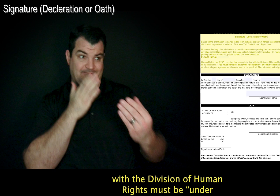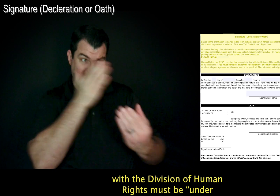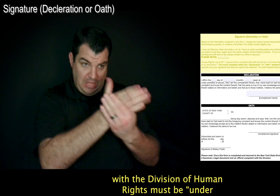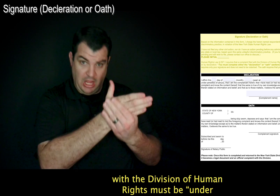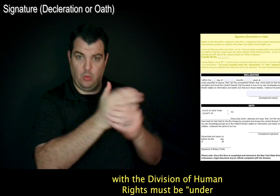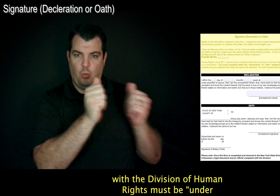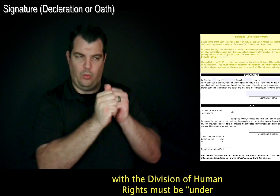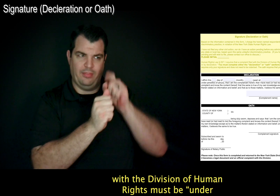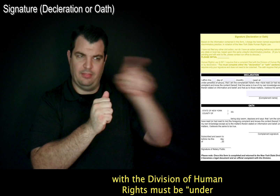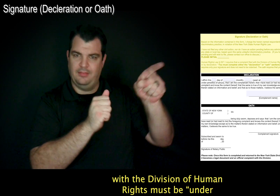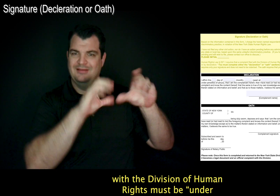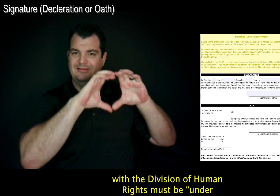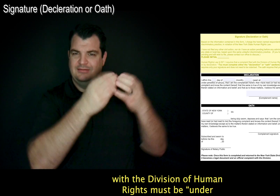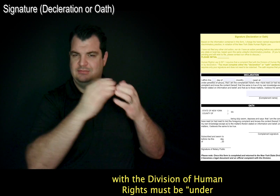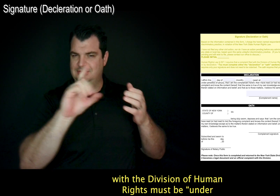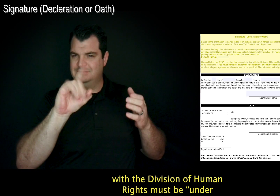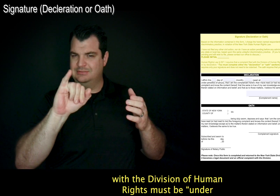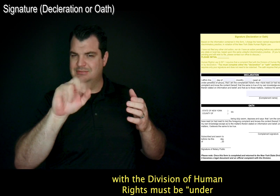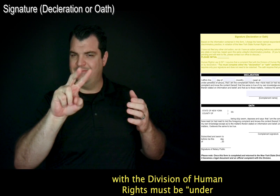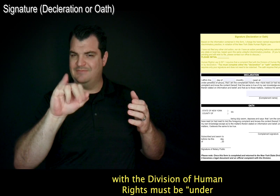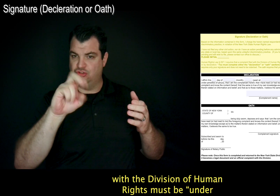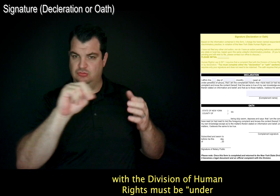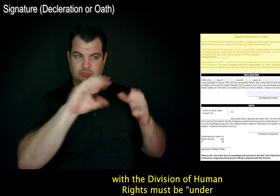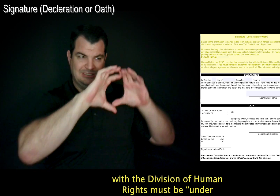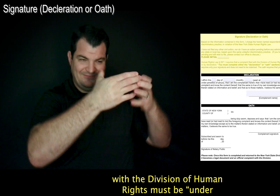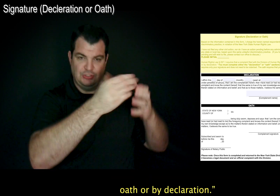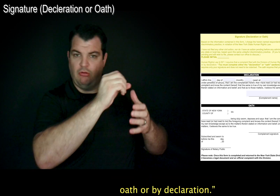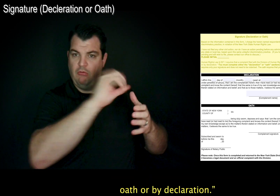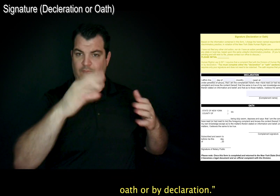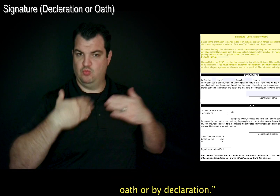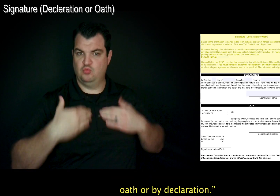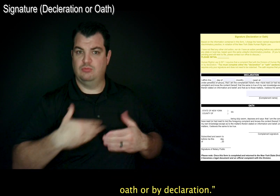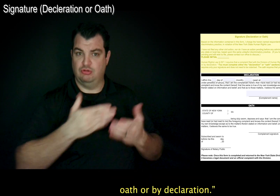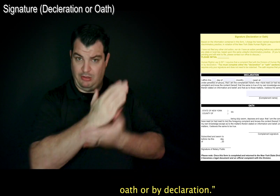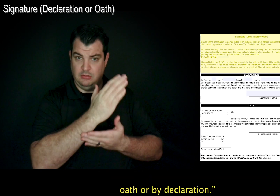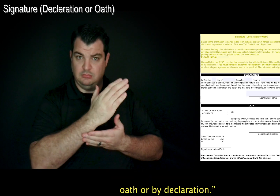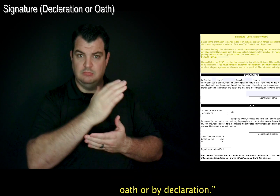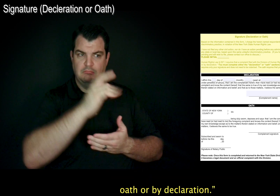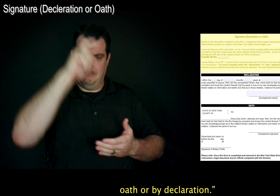with the Division of Human Rights must be “under oath or by declaration.”